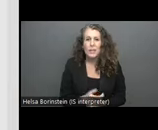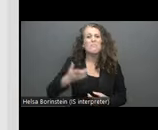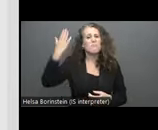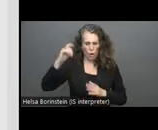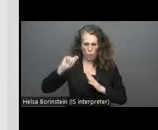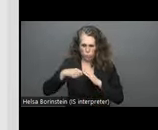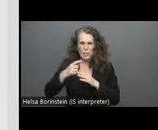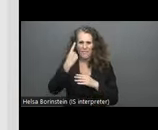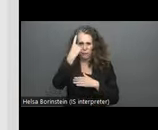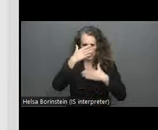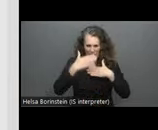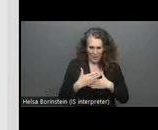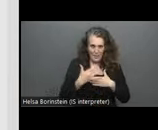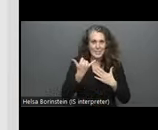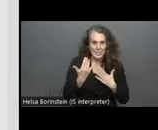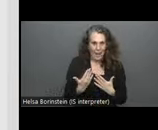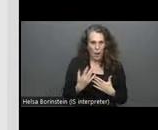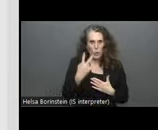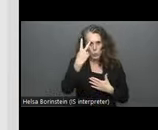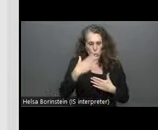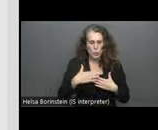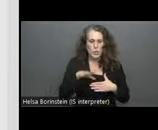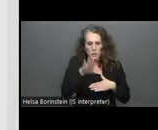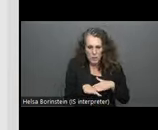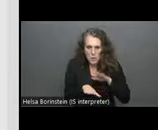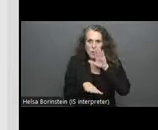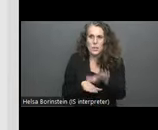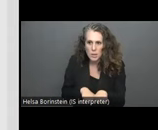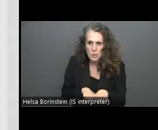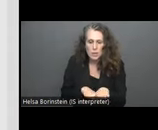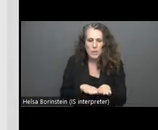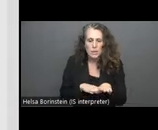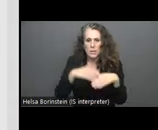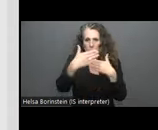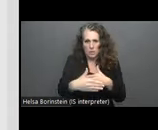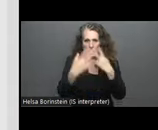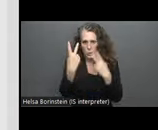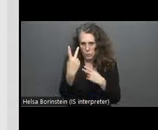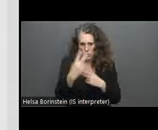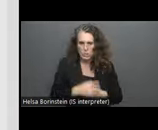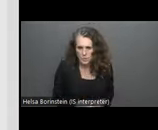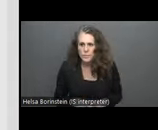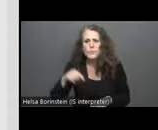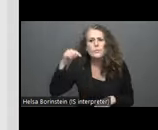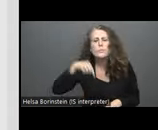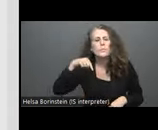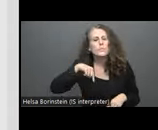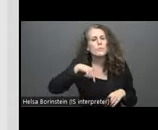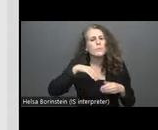14:49:49 In fact, in some downdraft as good as he will way worse, because you're presenting